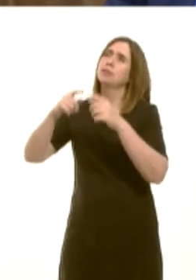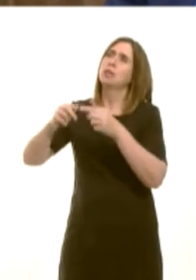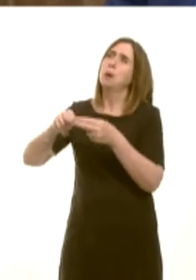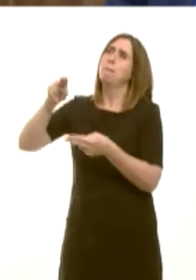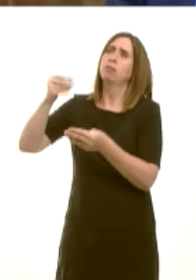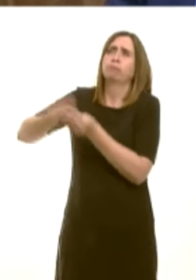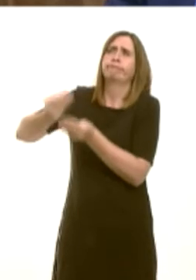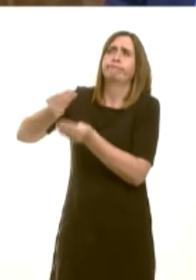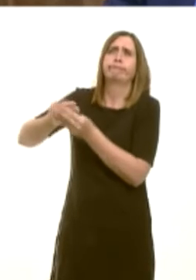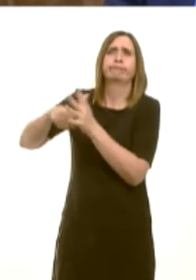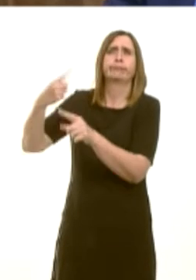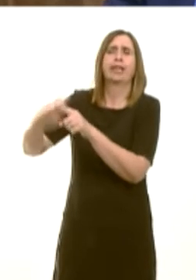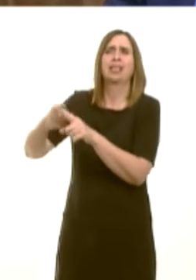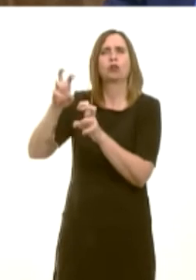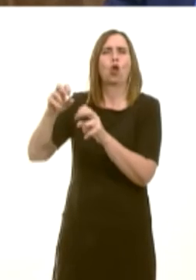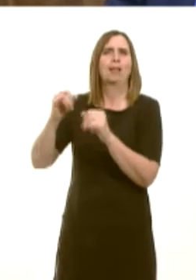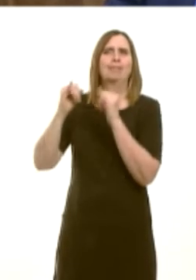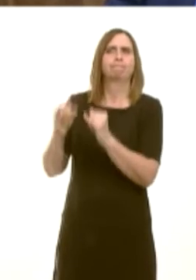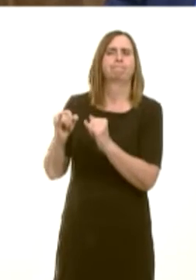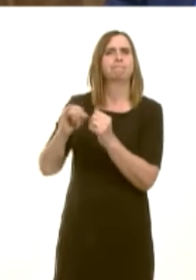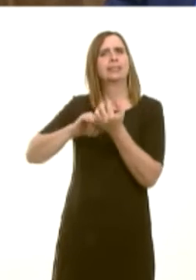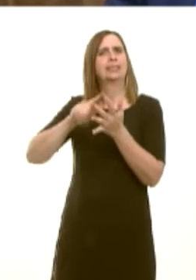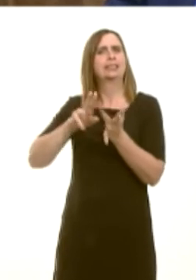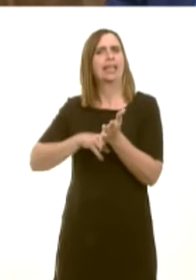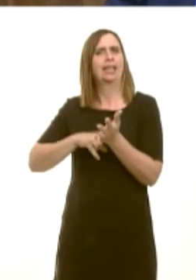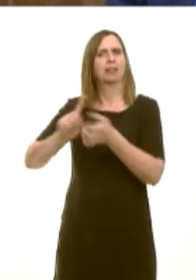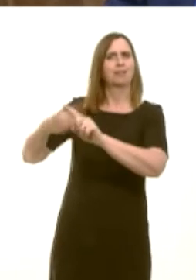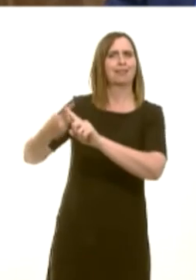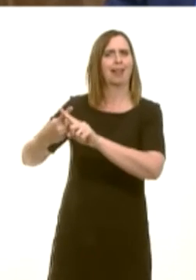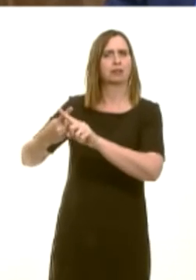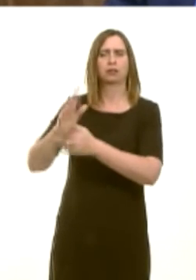if a ësin taxí is to be used, as theyíre called, to reduce consumption of a harmful